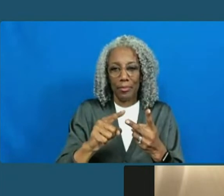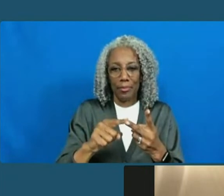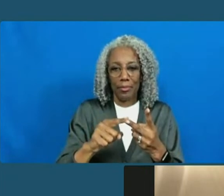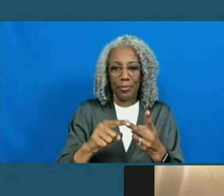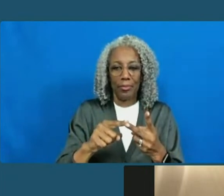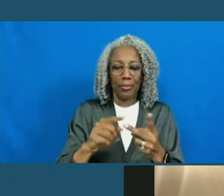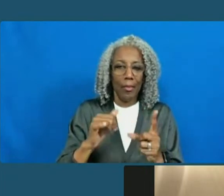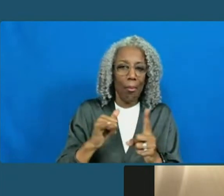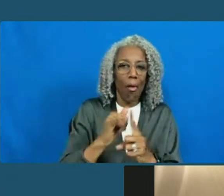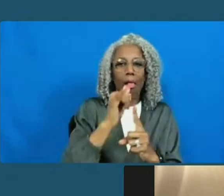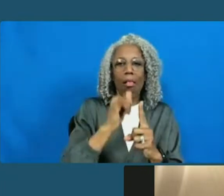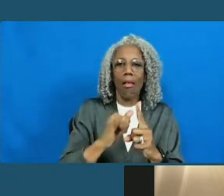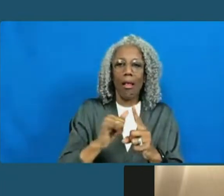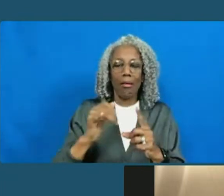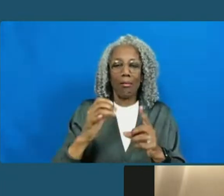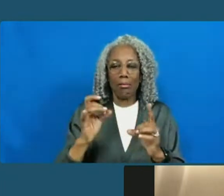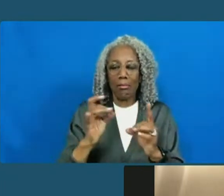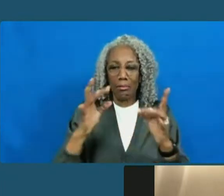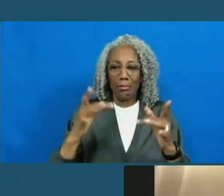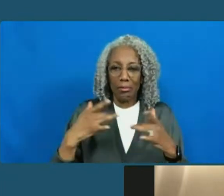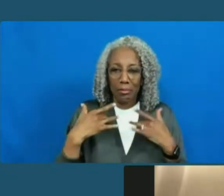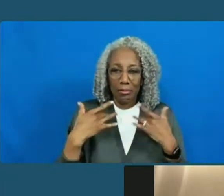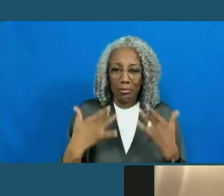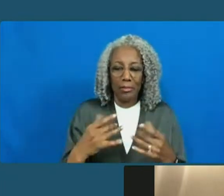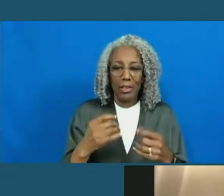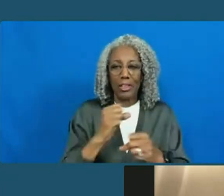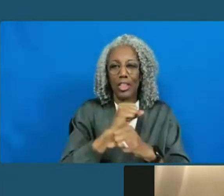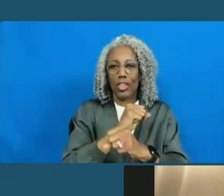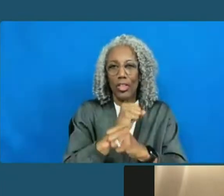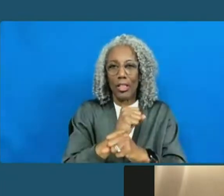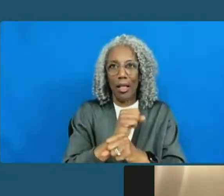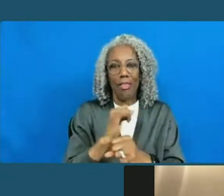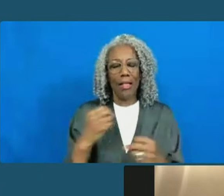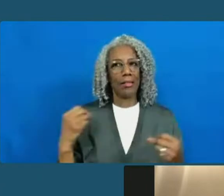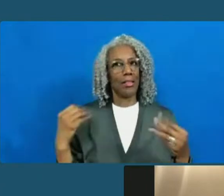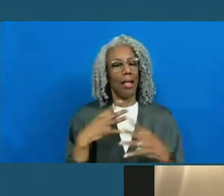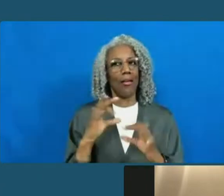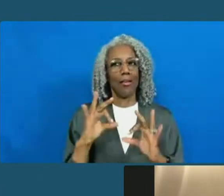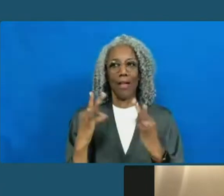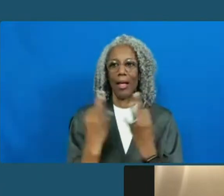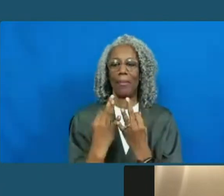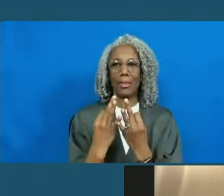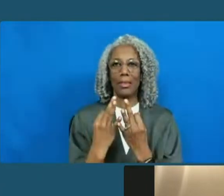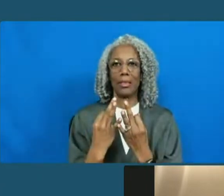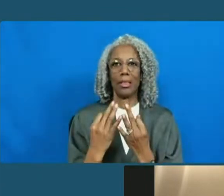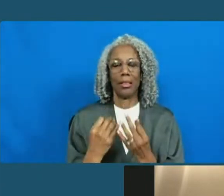then this is of Bullying